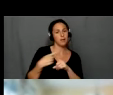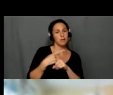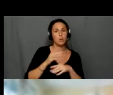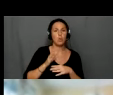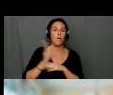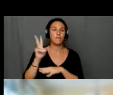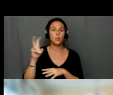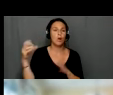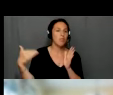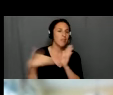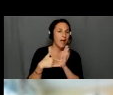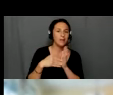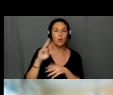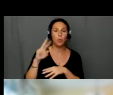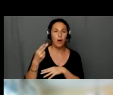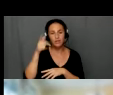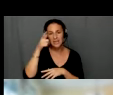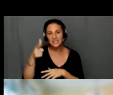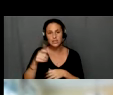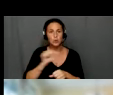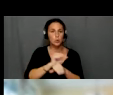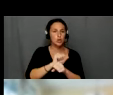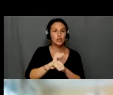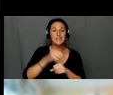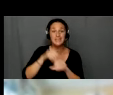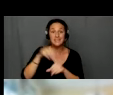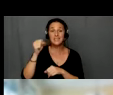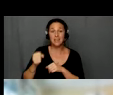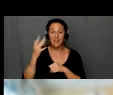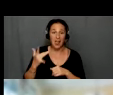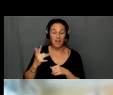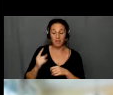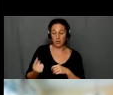there are over 200,000 warehouse logistics workers in Southern California